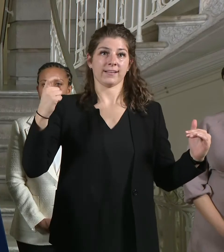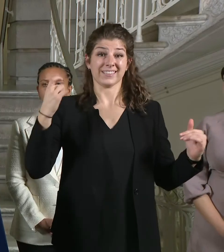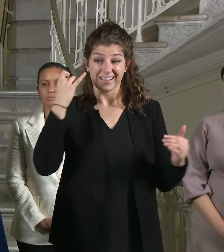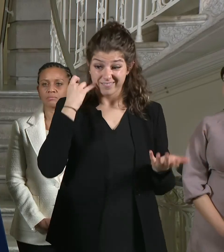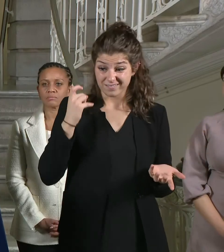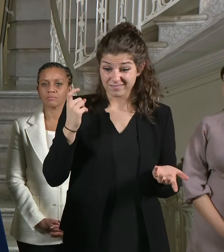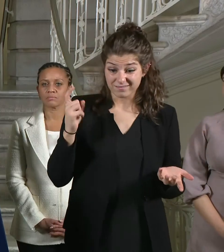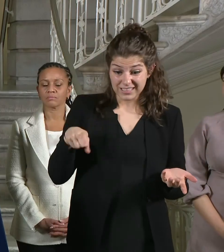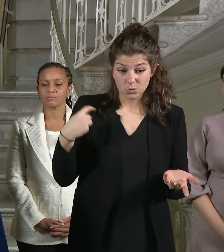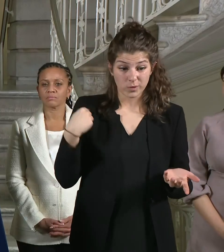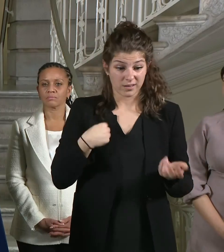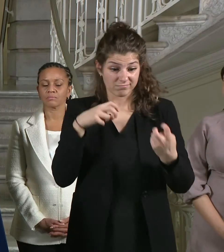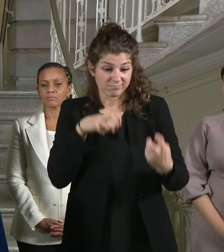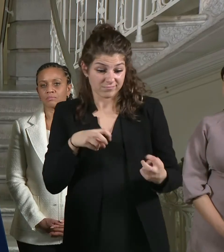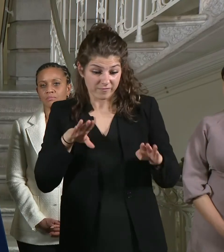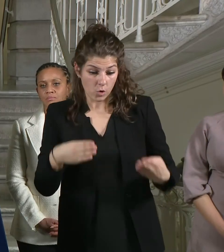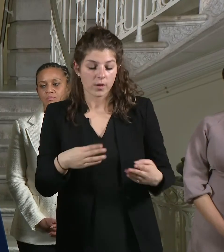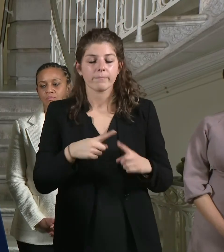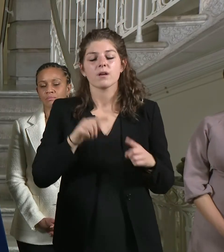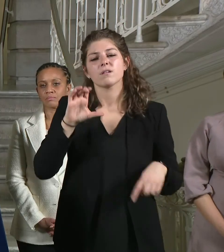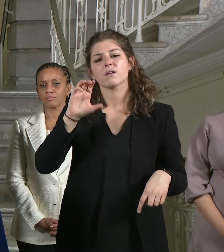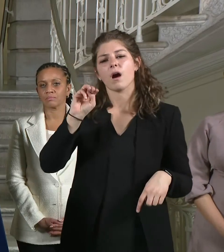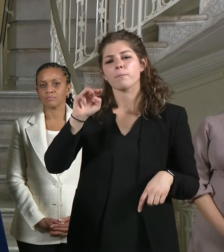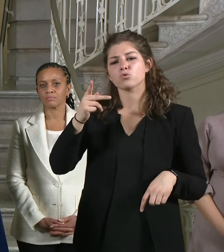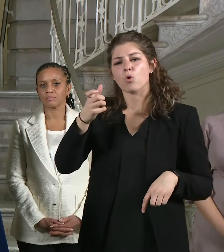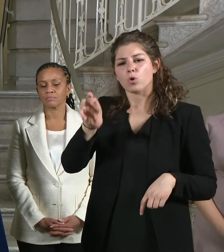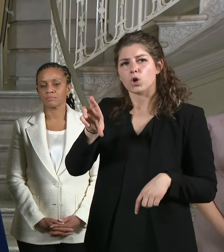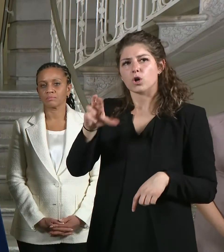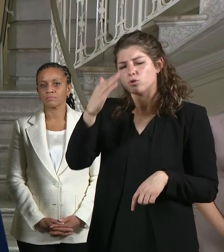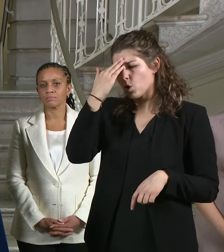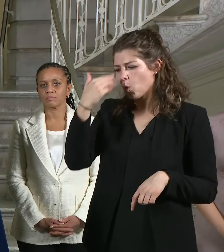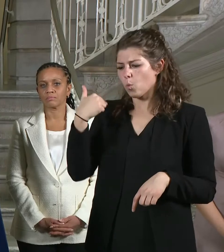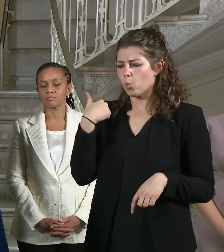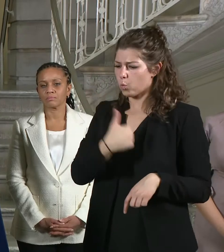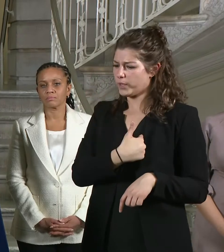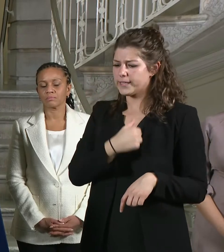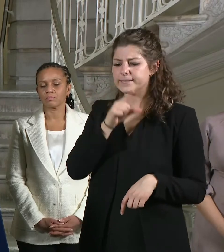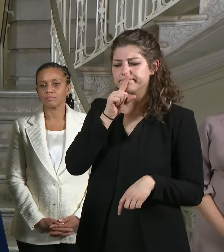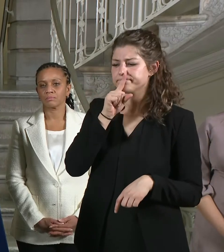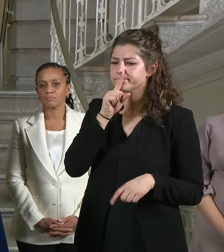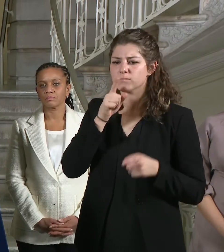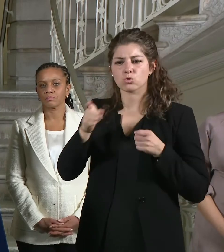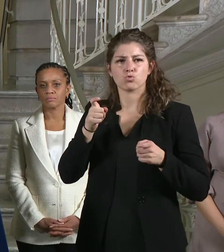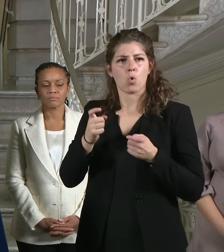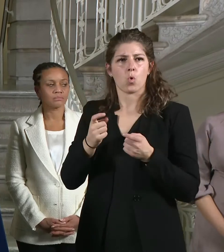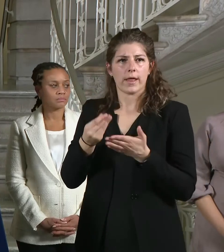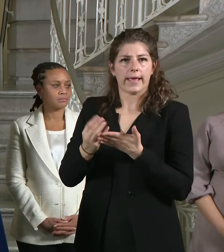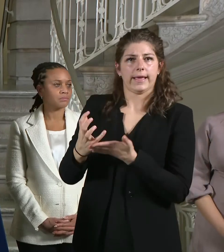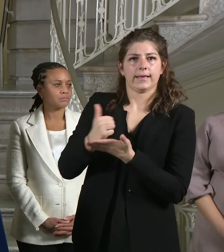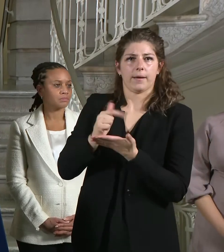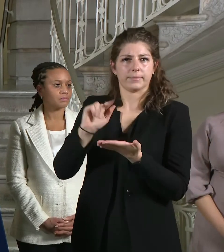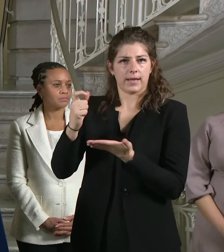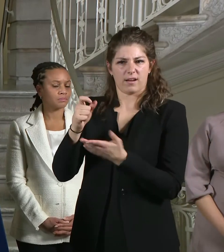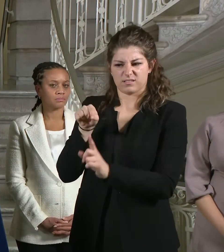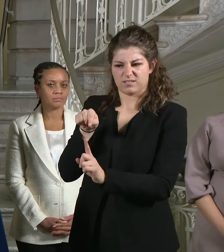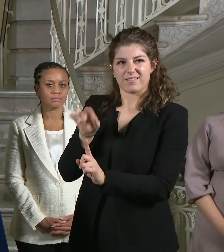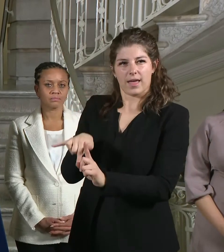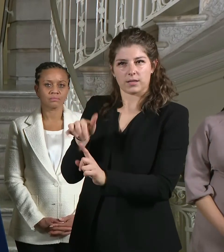TAX STATE CALIFORNIA AND NEW YORK AND SO IF THERE'S A NEED THERE IS SOMETHING WE CAN SIT DOWN FOCUS ON